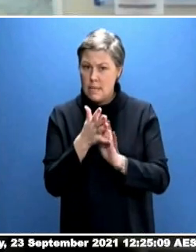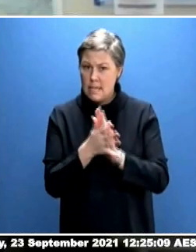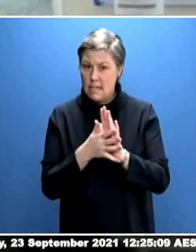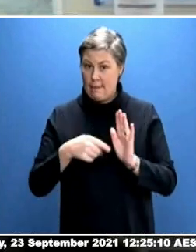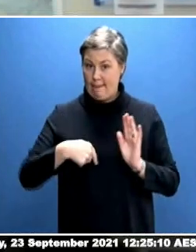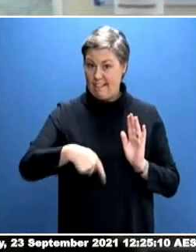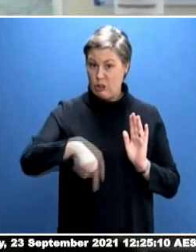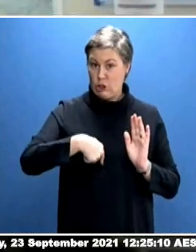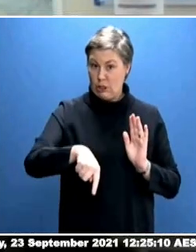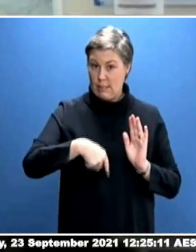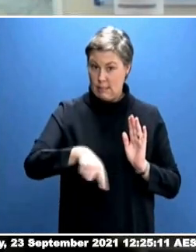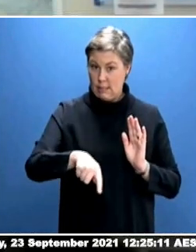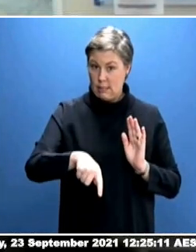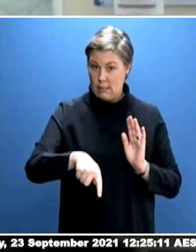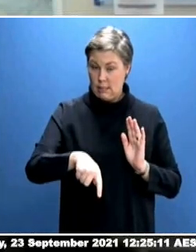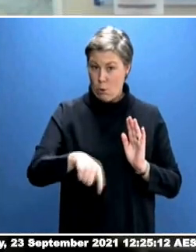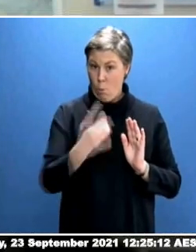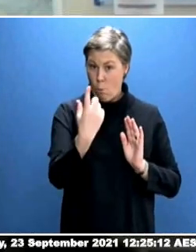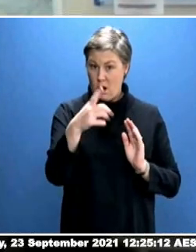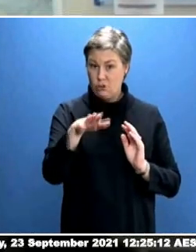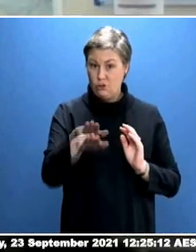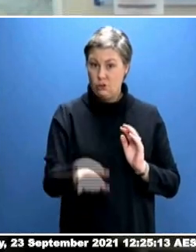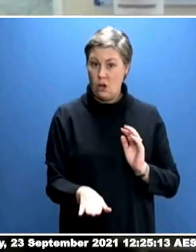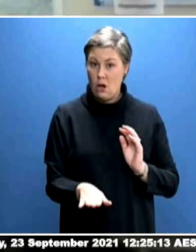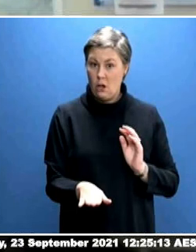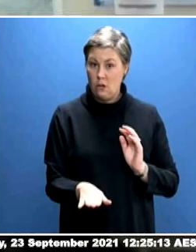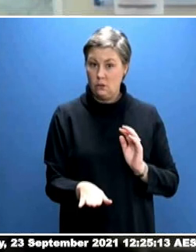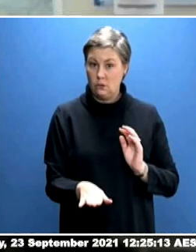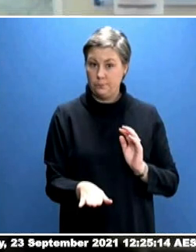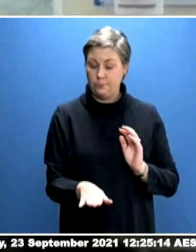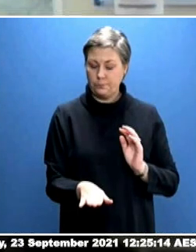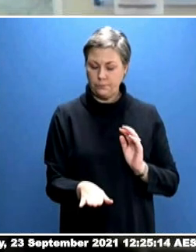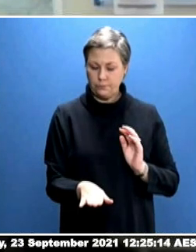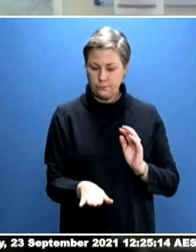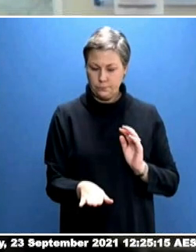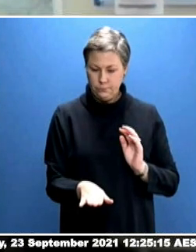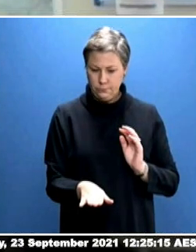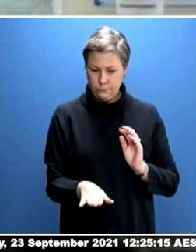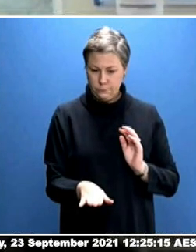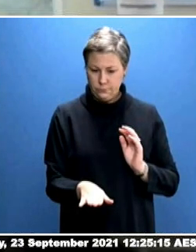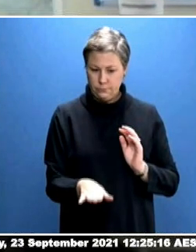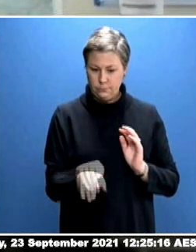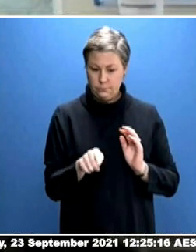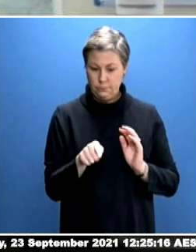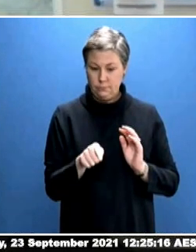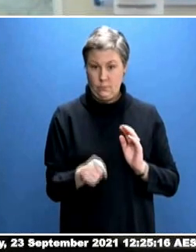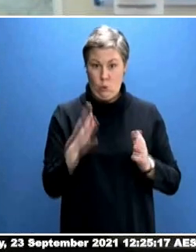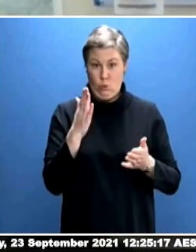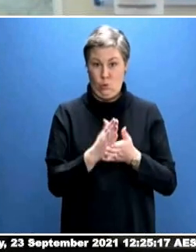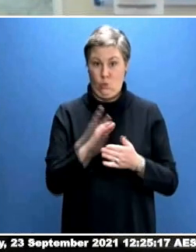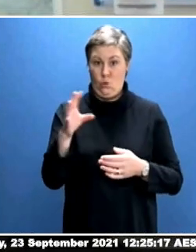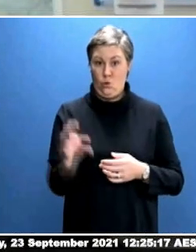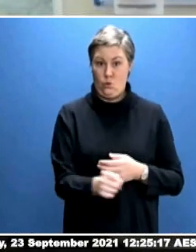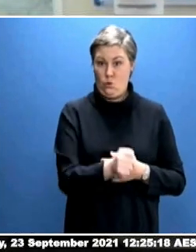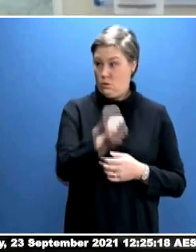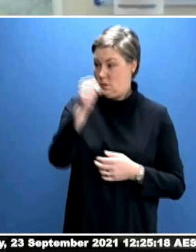this year where a child was proposed to go into the Safe Care House,